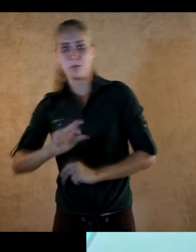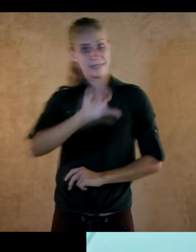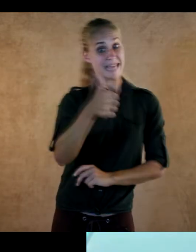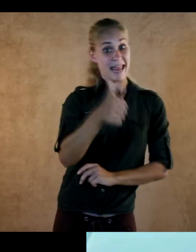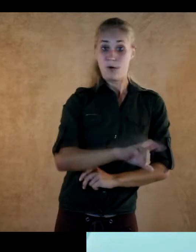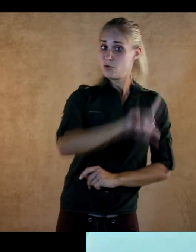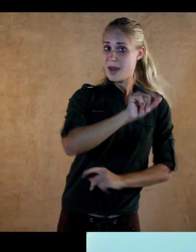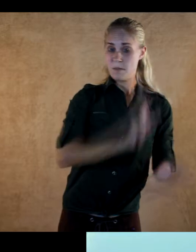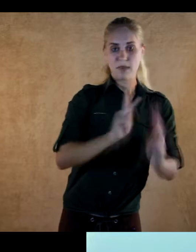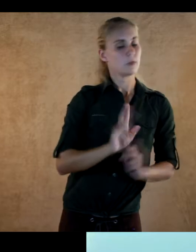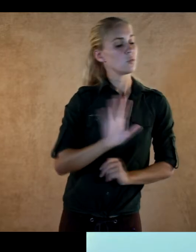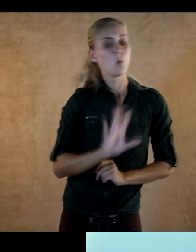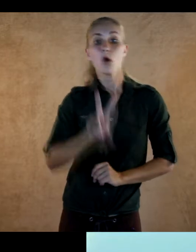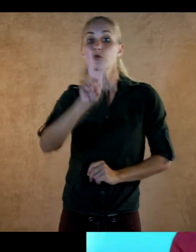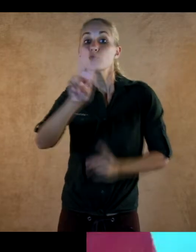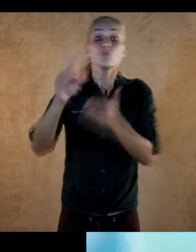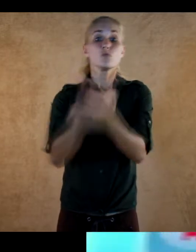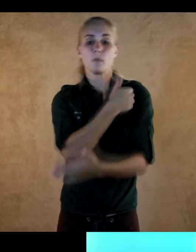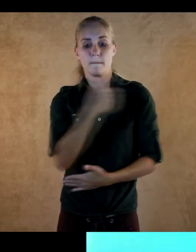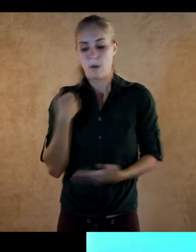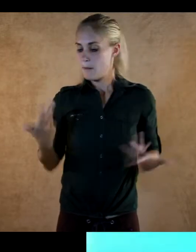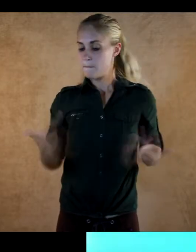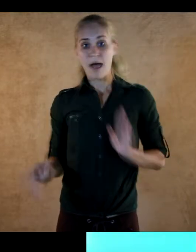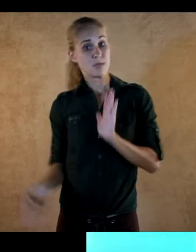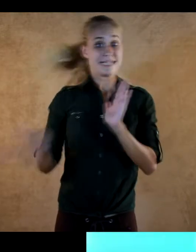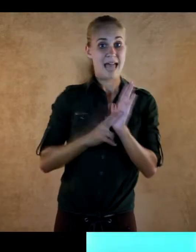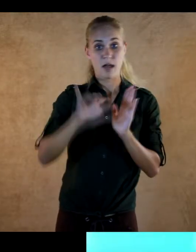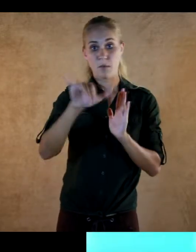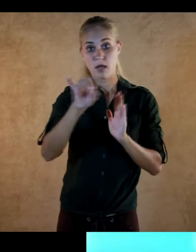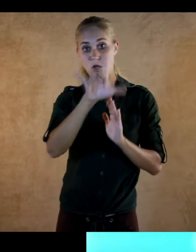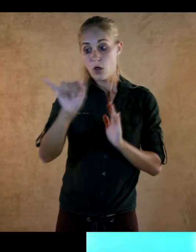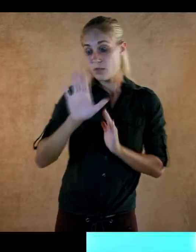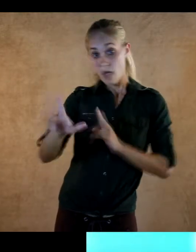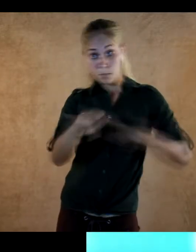Not 20! Just 2 new members. Once they enroll in Yoli with their own Party Pack,